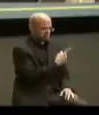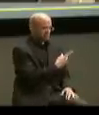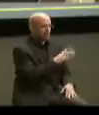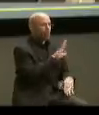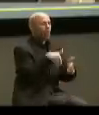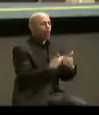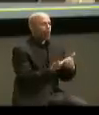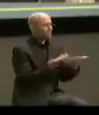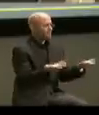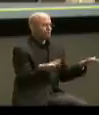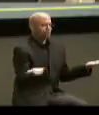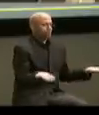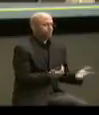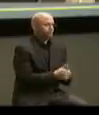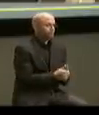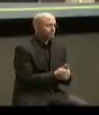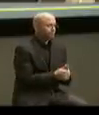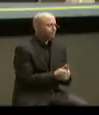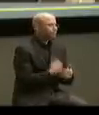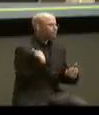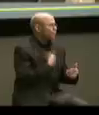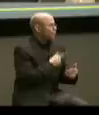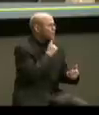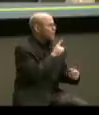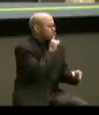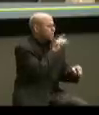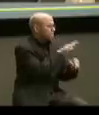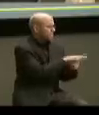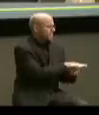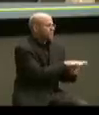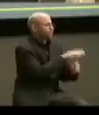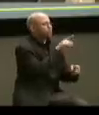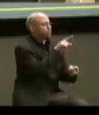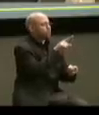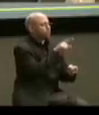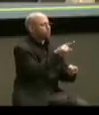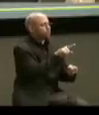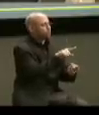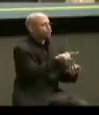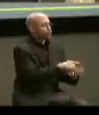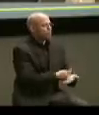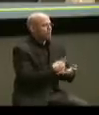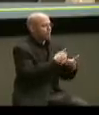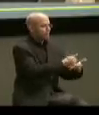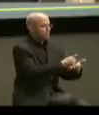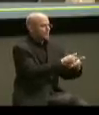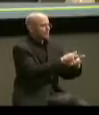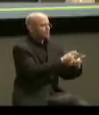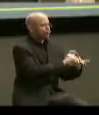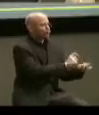SAID THAT ALL OF IT IS ON THE TABLE. WE ARE COMMITTED TO HELPING TRANSITION OUR COUNTRY TO A